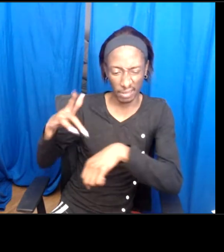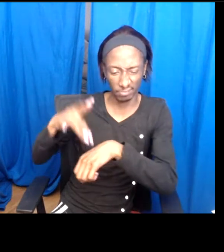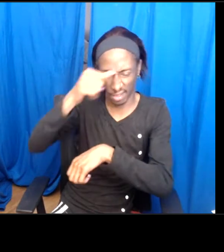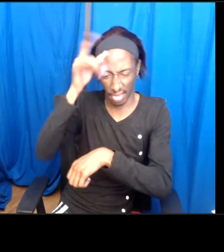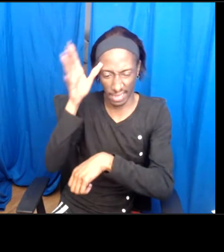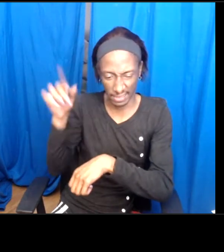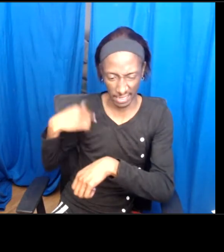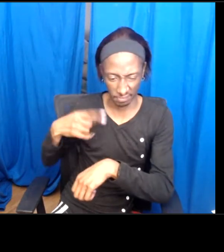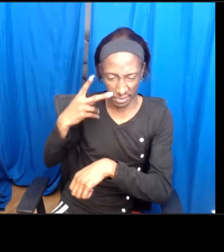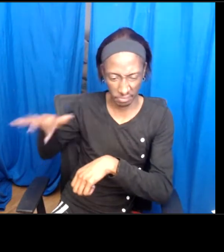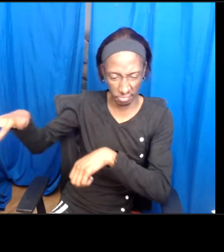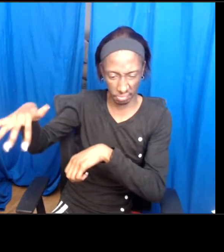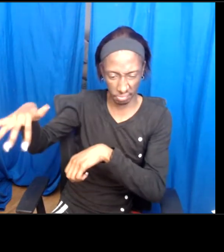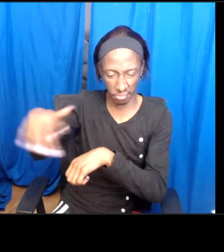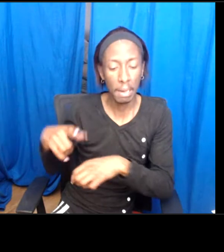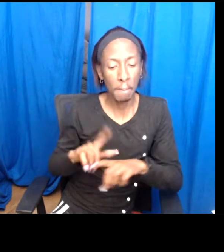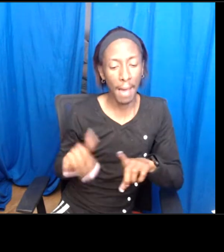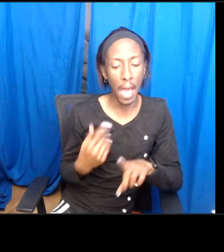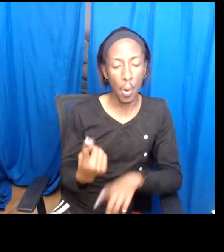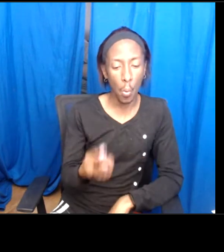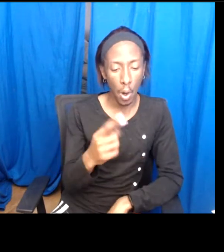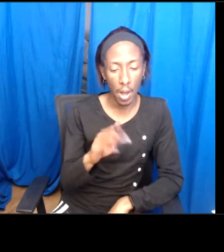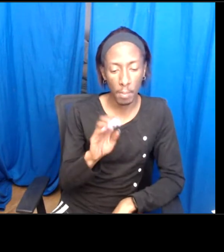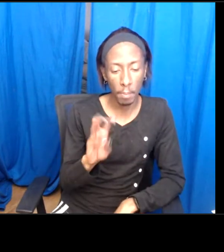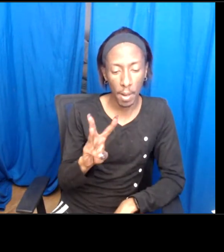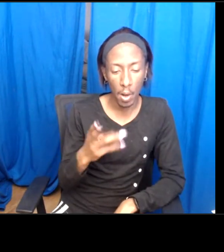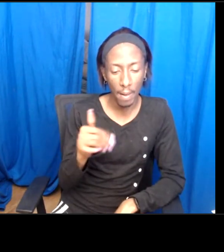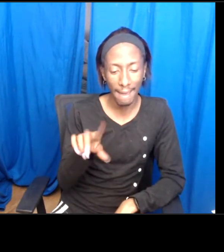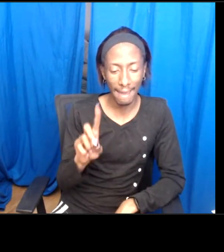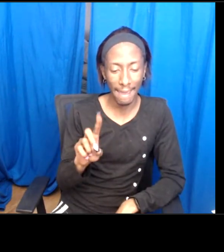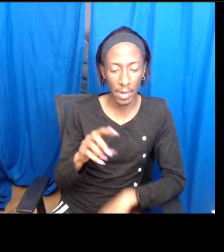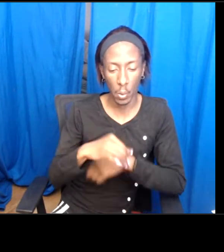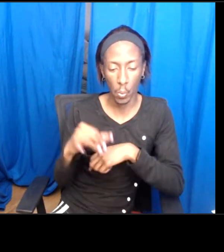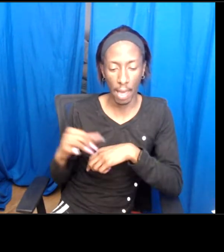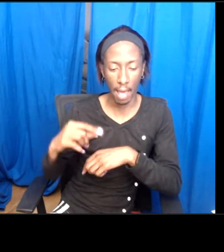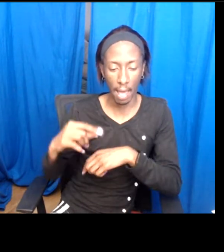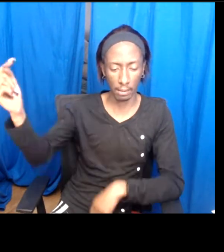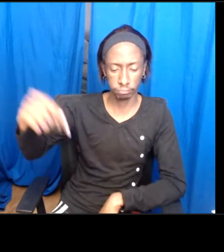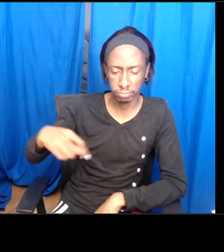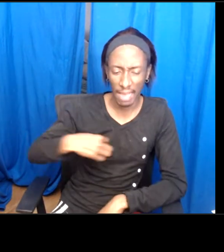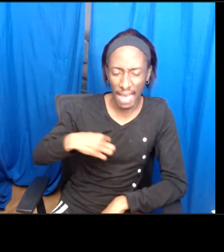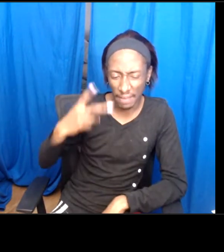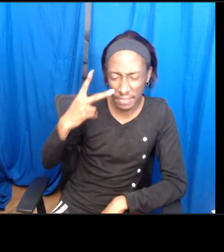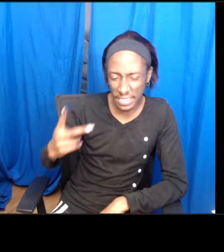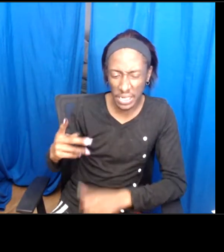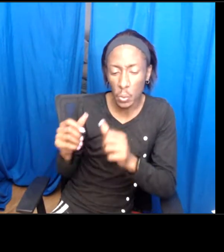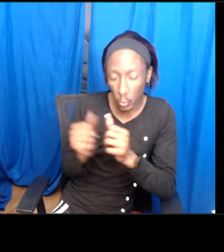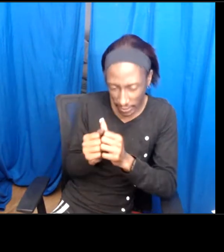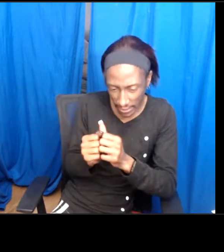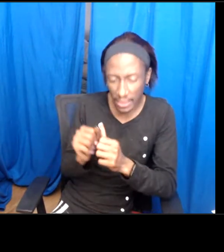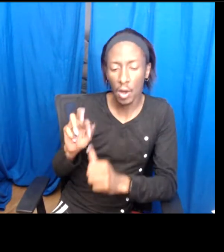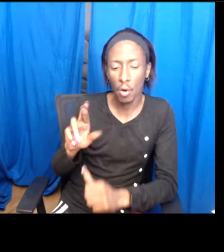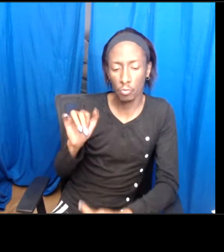But we've had this one bowhead whale come down... I've seen it with right whales off of Provincetown,